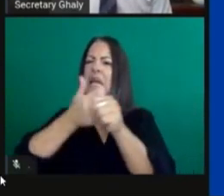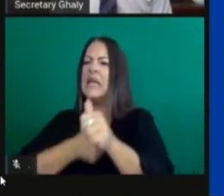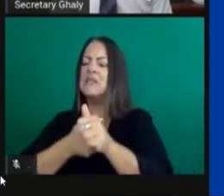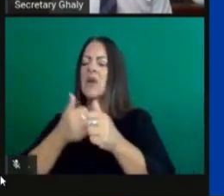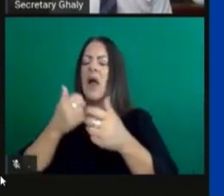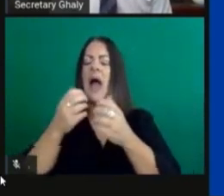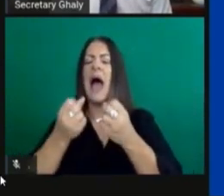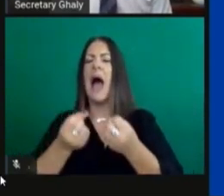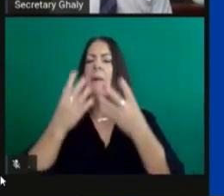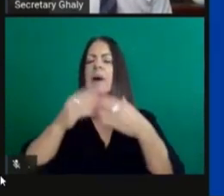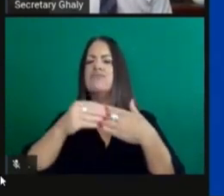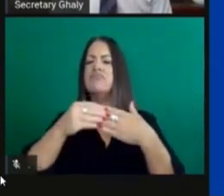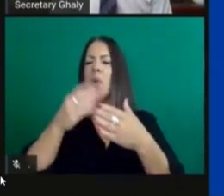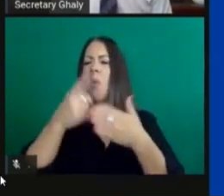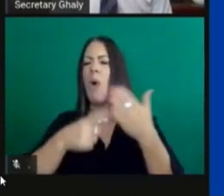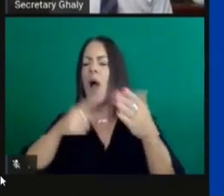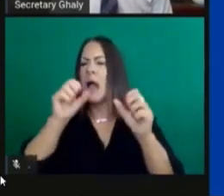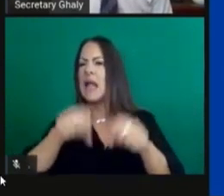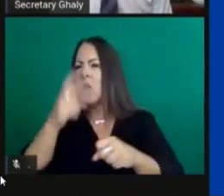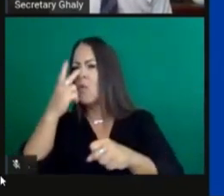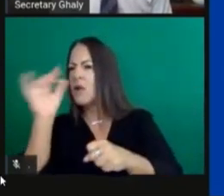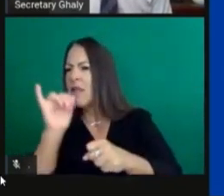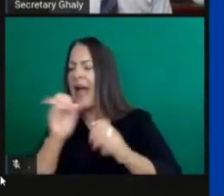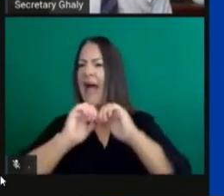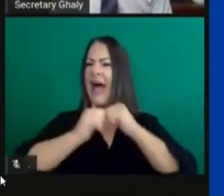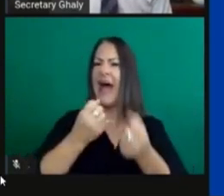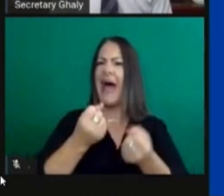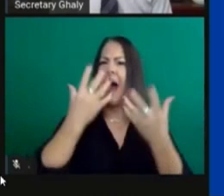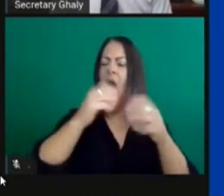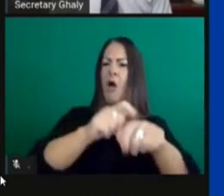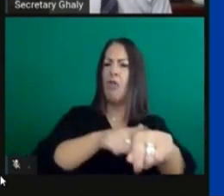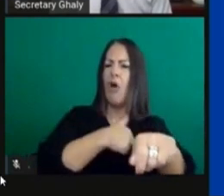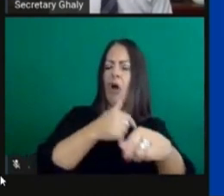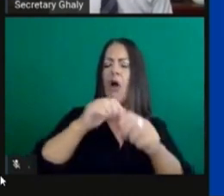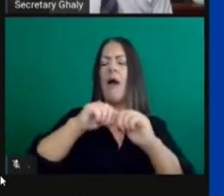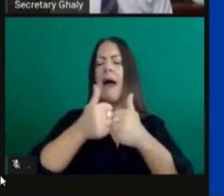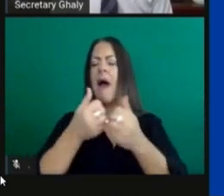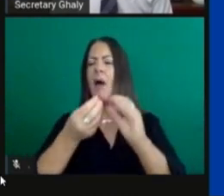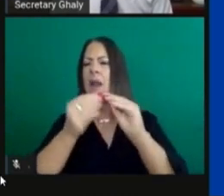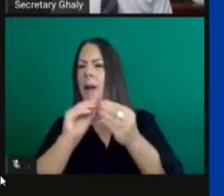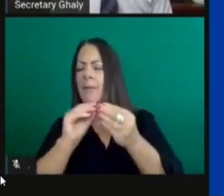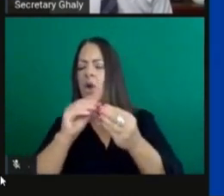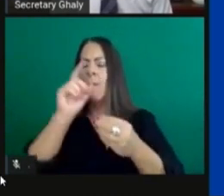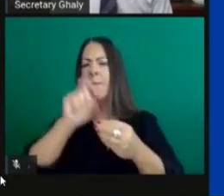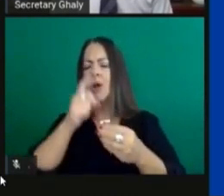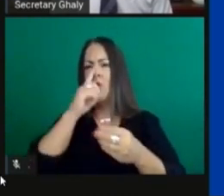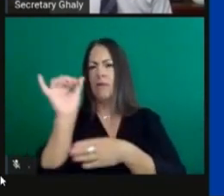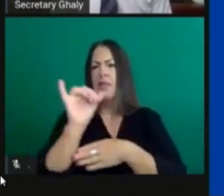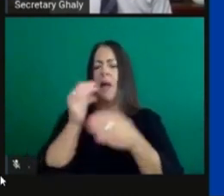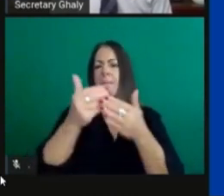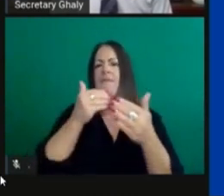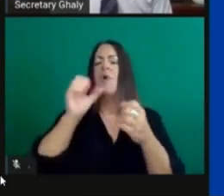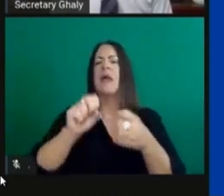MODERATE MINIMAL THAT IS PEOPLE ARE STARTING TO TALK ABOUT PURPLE TIER RED TIER, AND